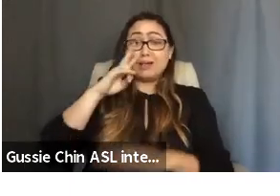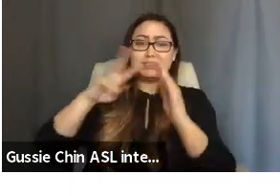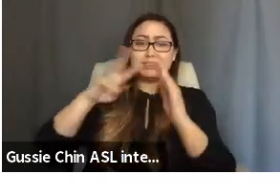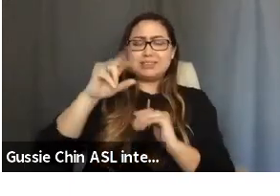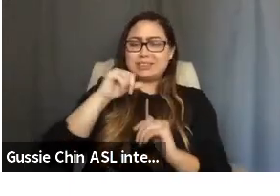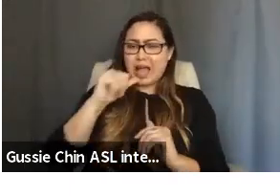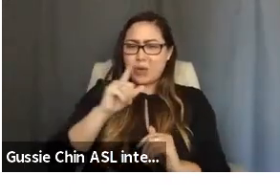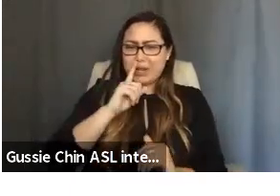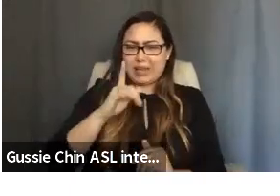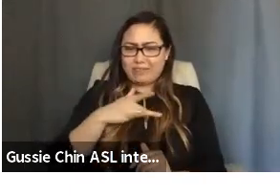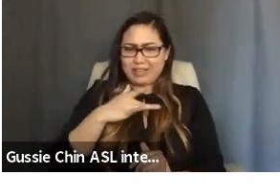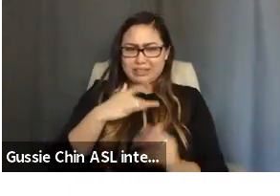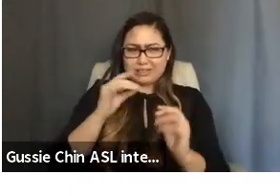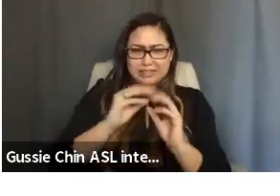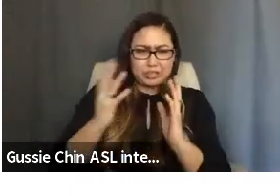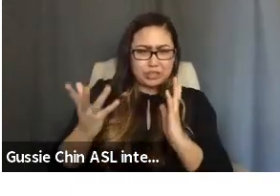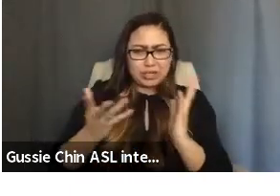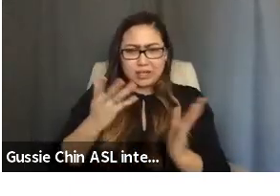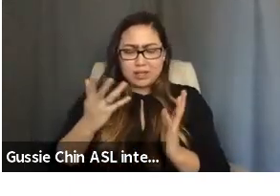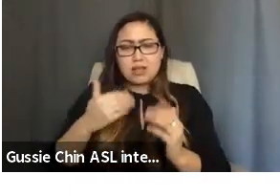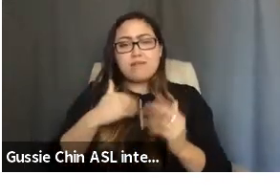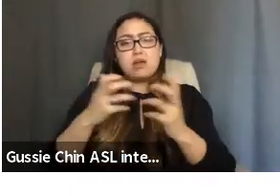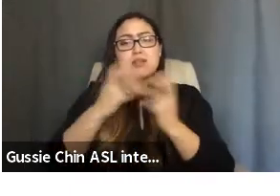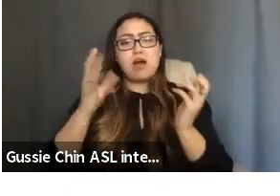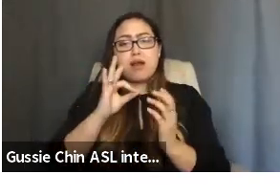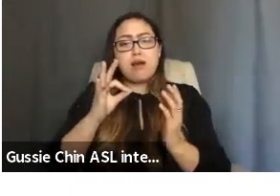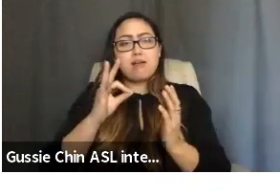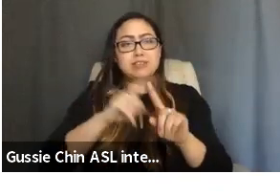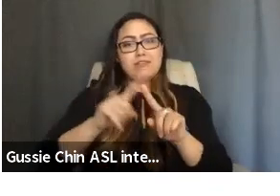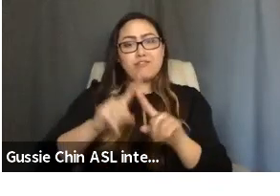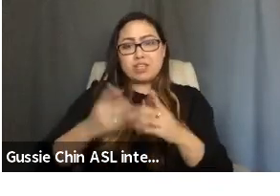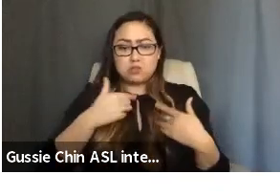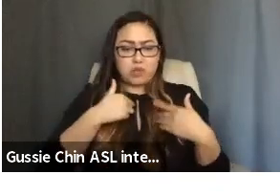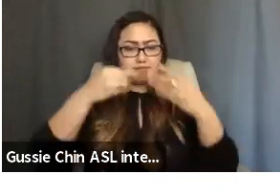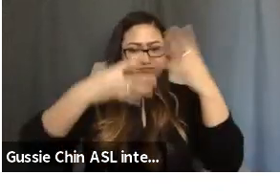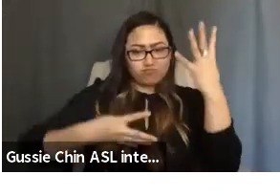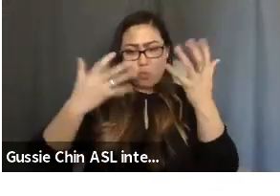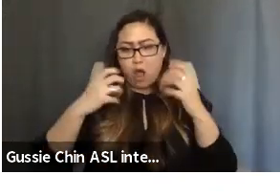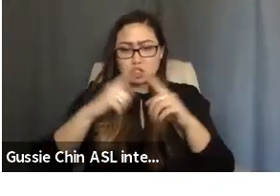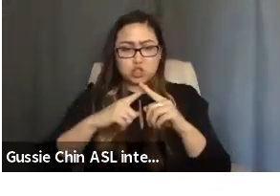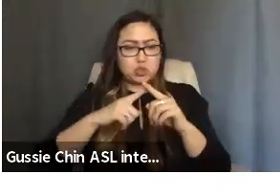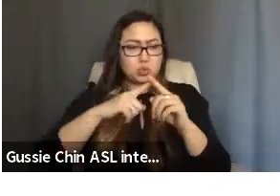continue, innovations we wanted to explore and then COVID 19 brought the most profound object